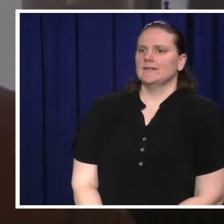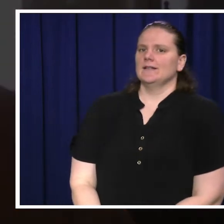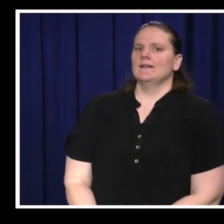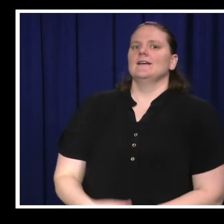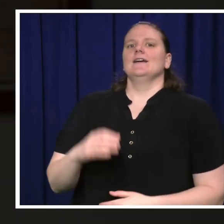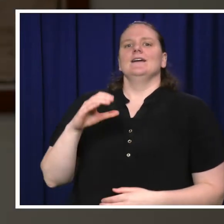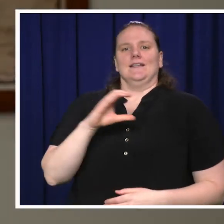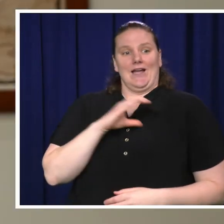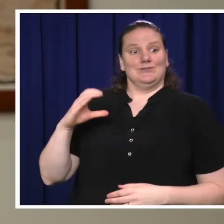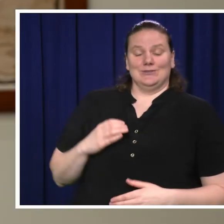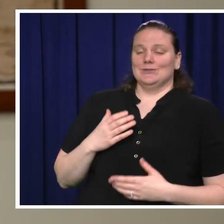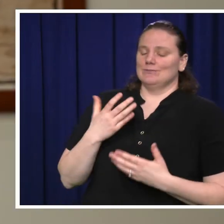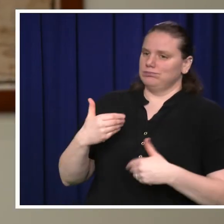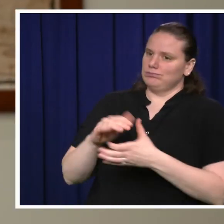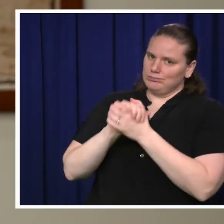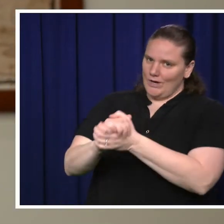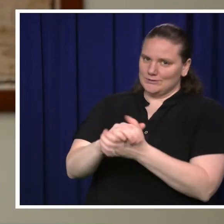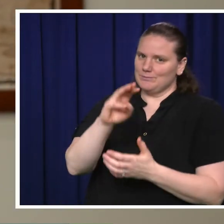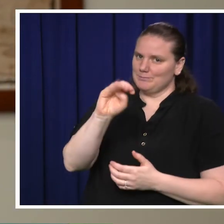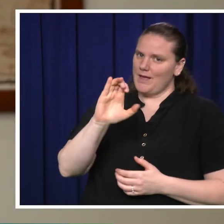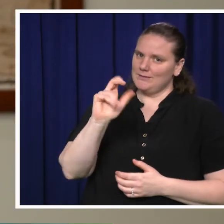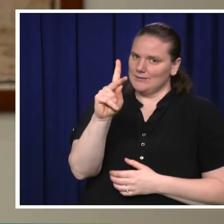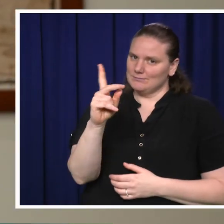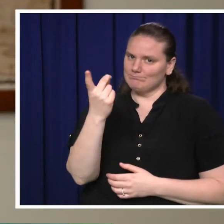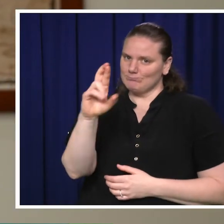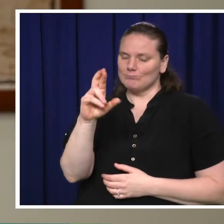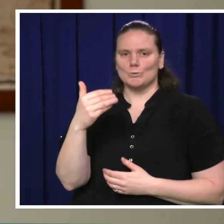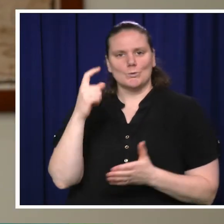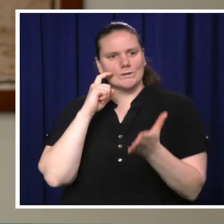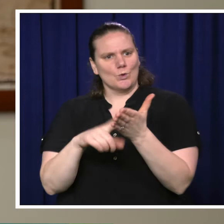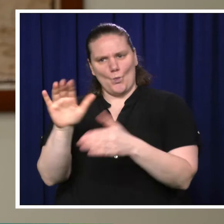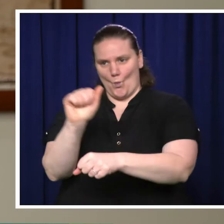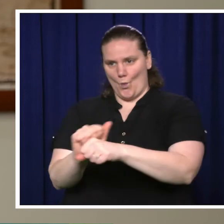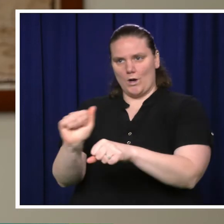Thank you again. On behalf of the County Council, congratulations to Dr. Melnick.